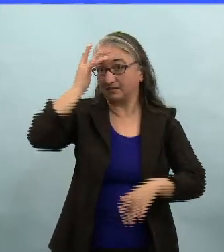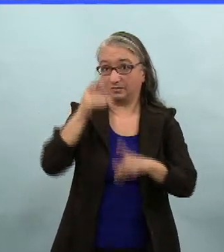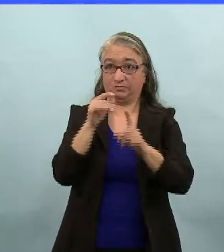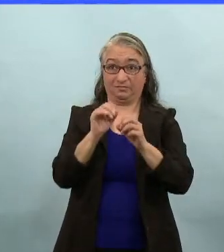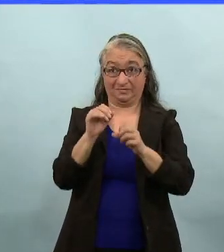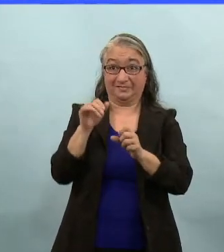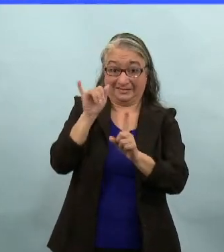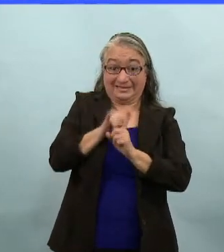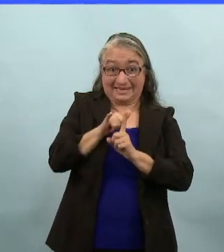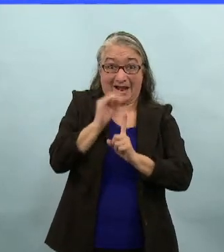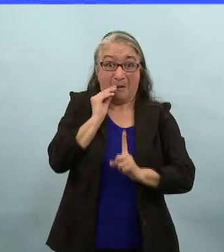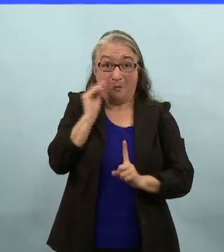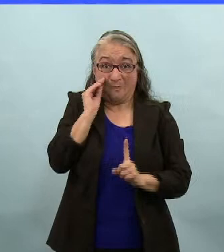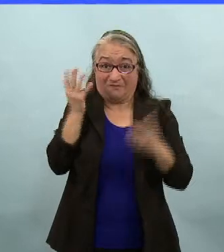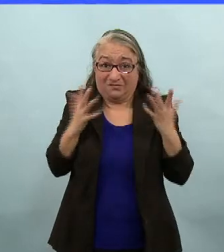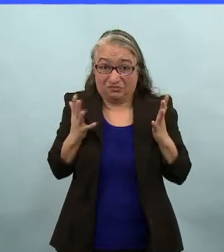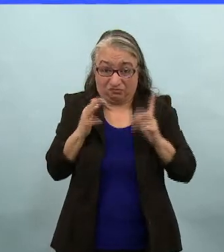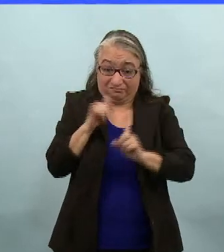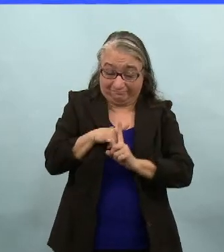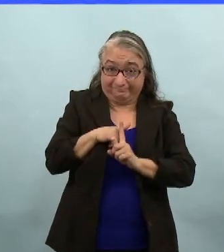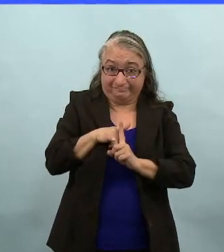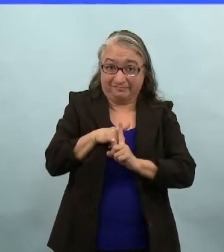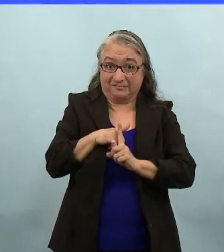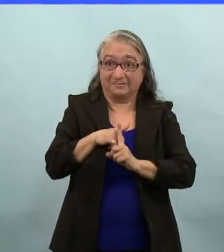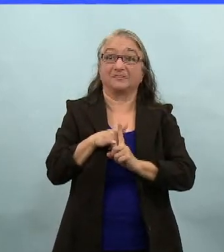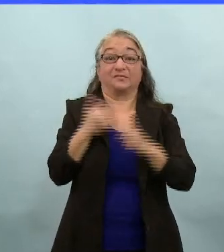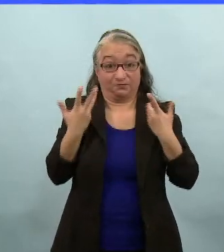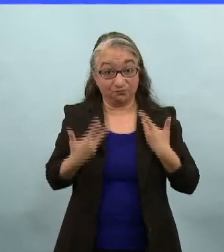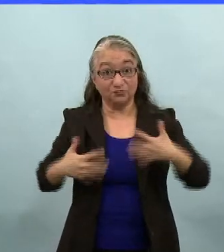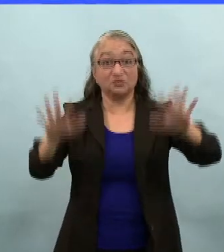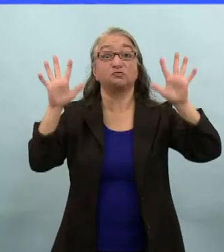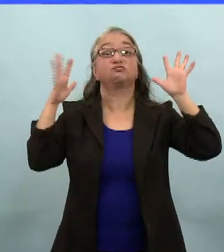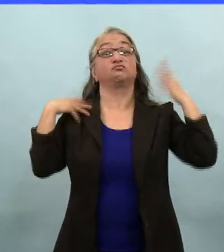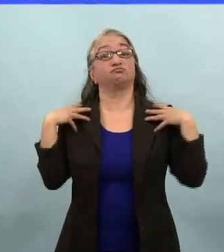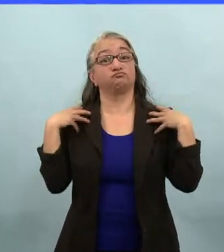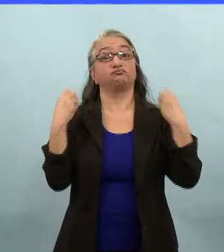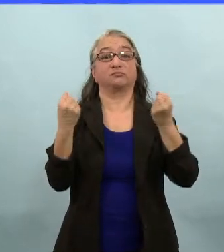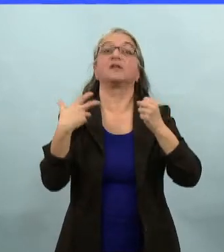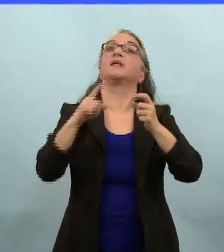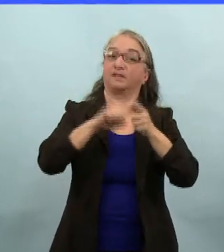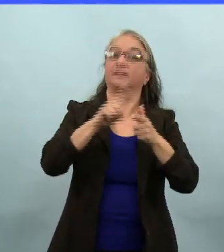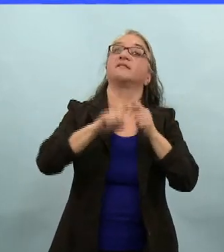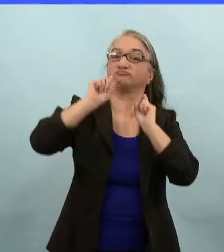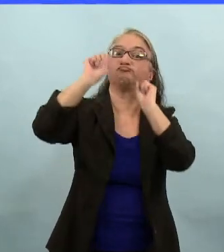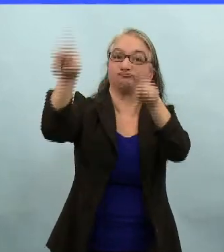pharmacies or any other location to get your vaccine you don't need to drop everything and